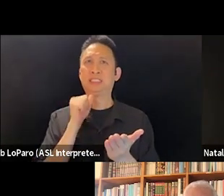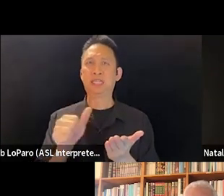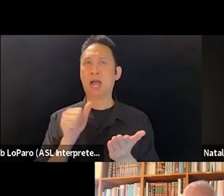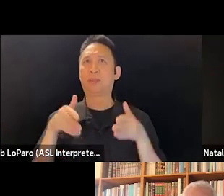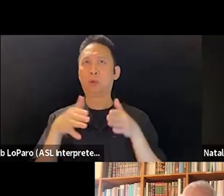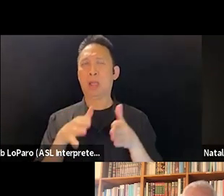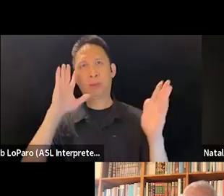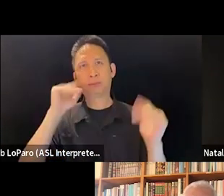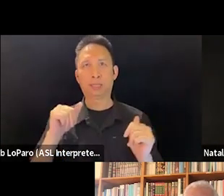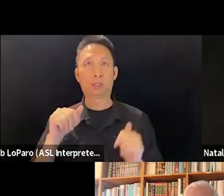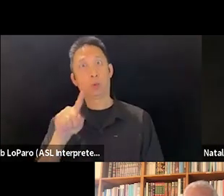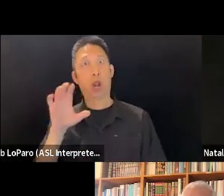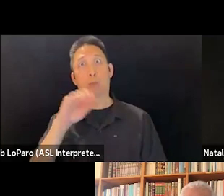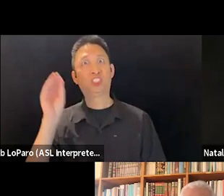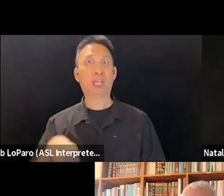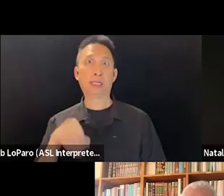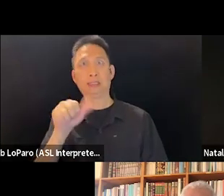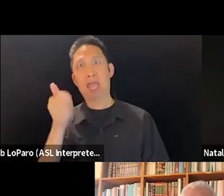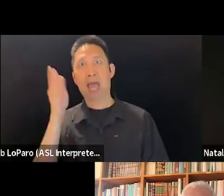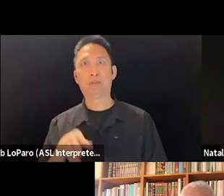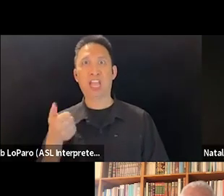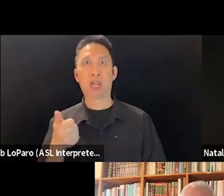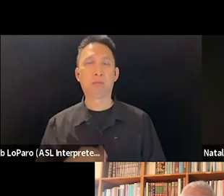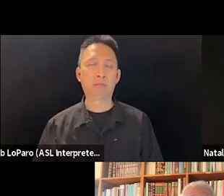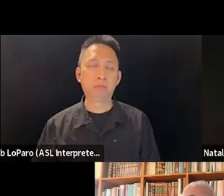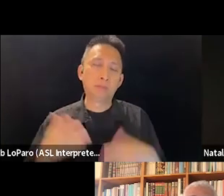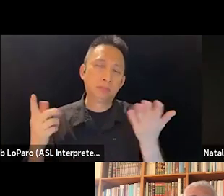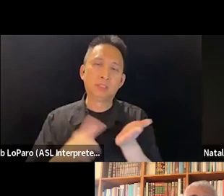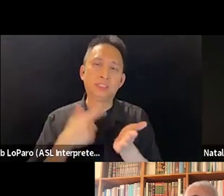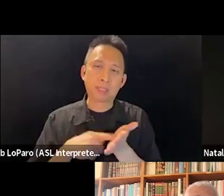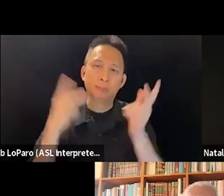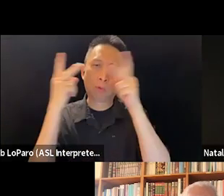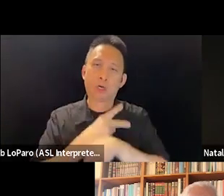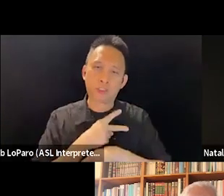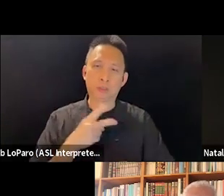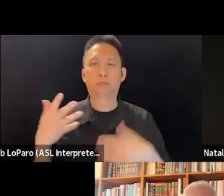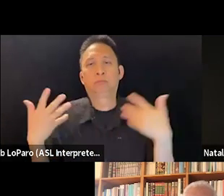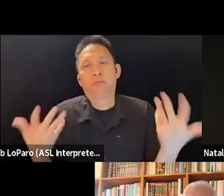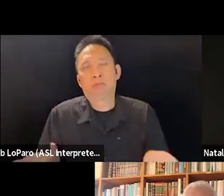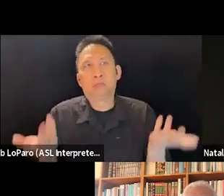No, not at all. Sometimes it's up and some other down. And this is how the community is working,